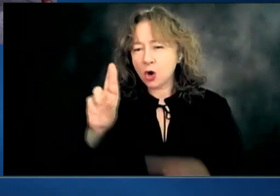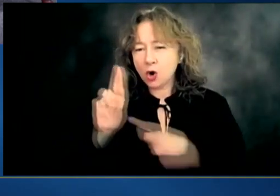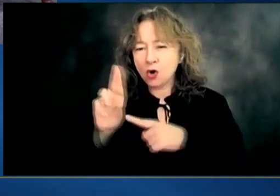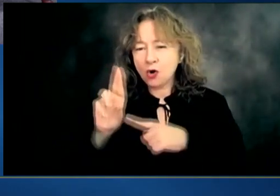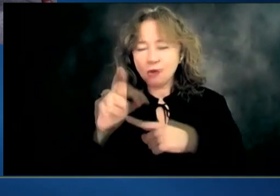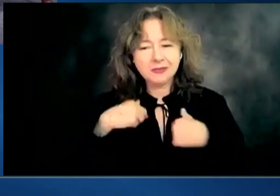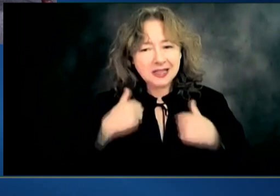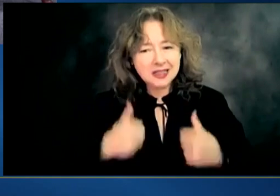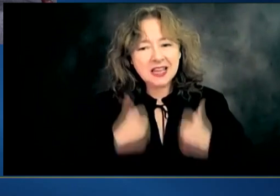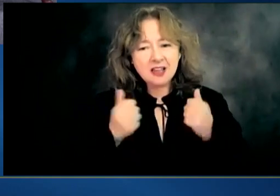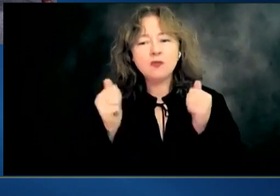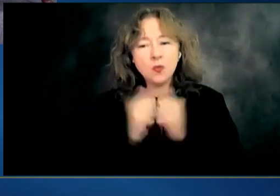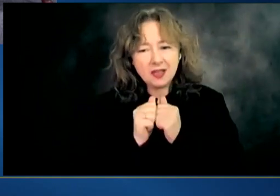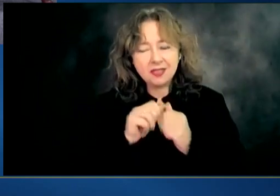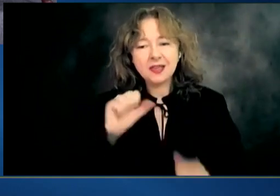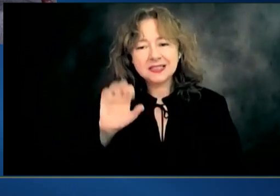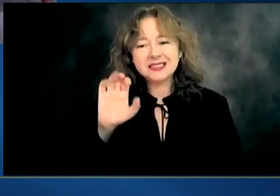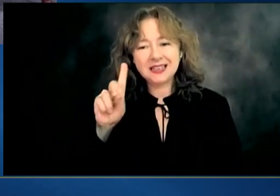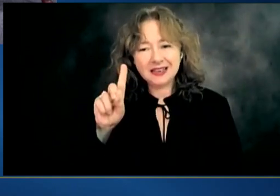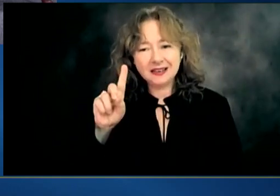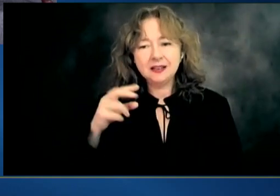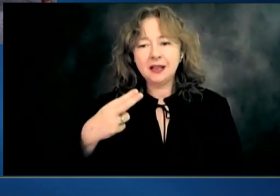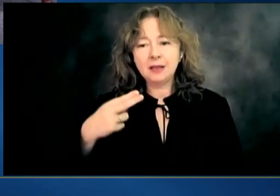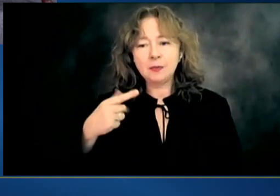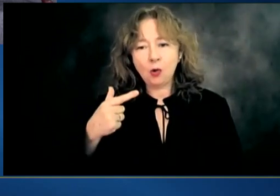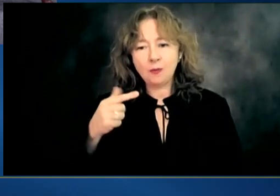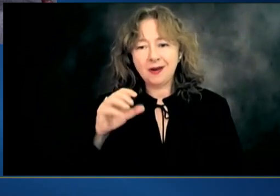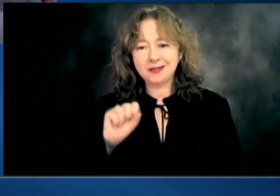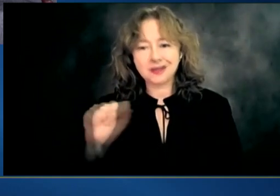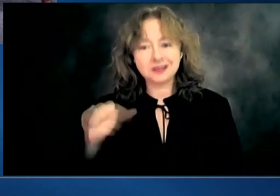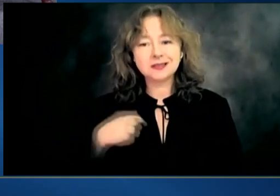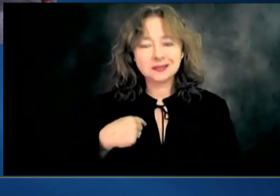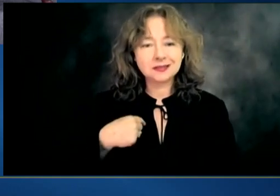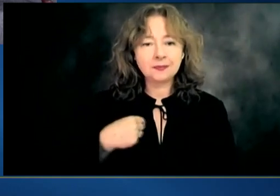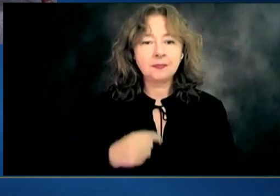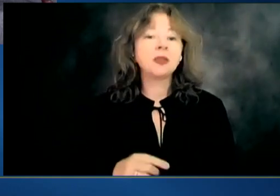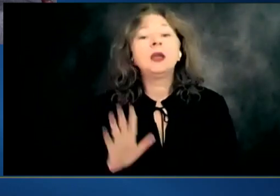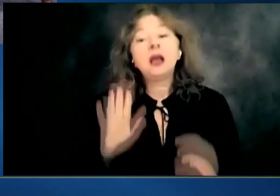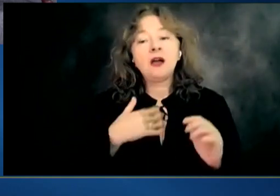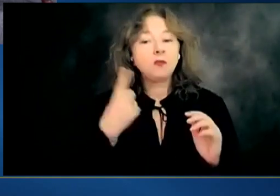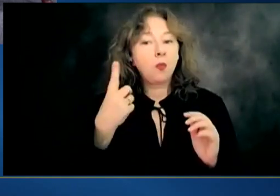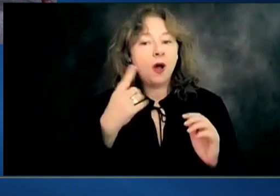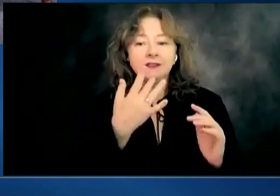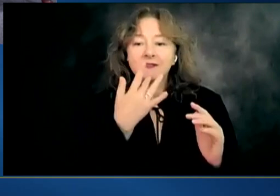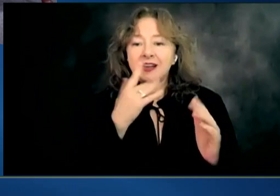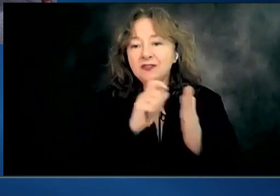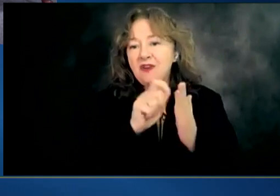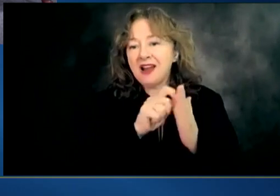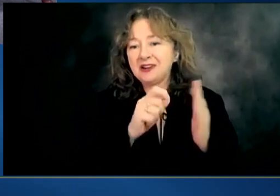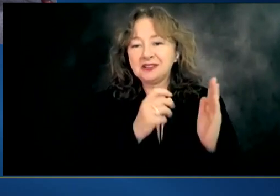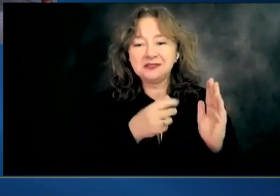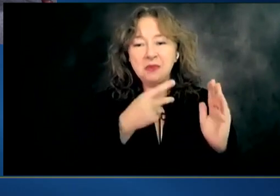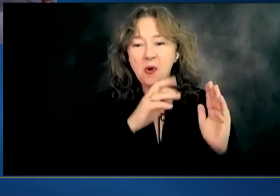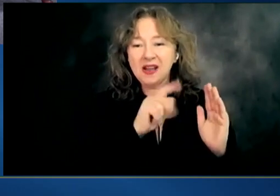hemoglobin SS. Now, as my favorite writer and poet said, "Life for me ain't been no crystal